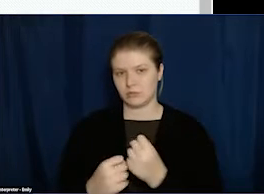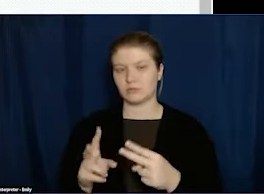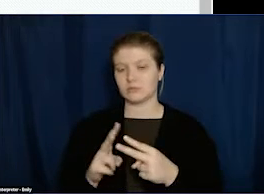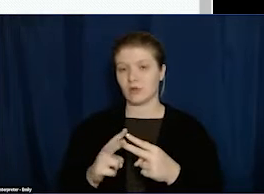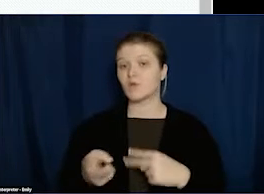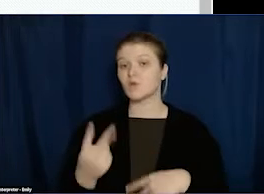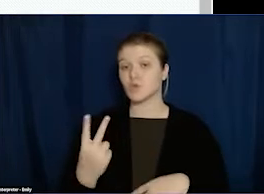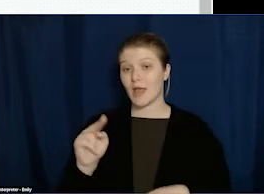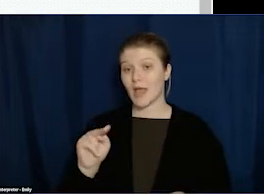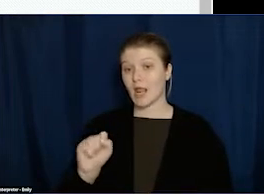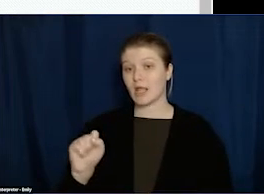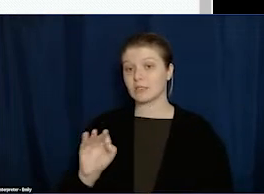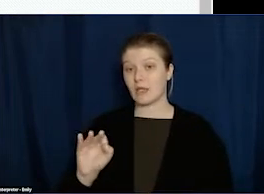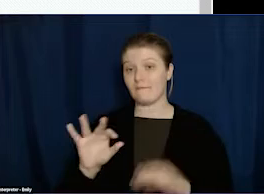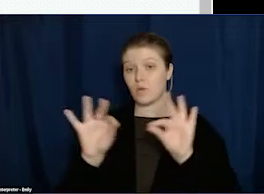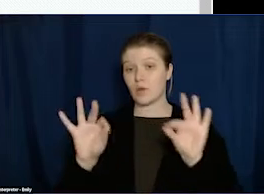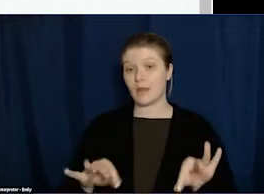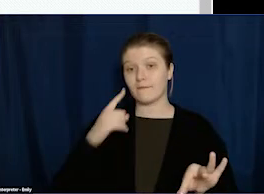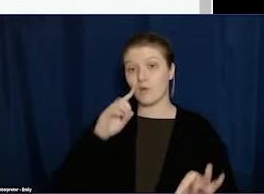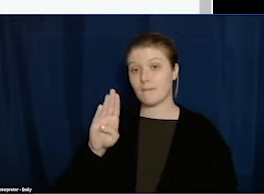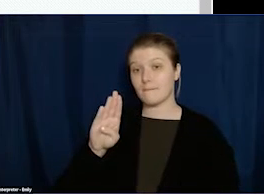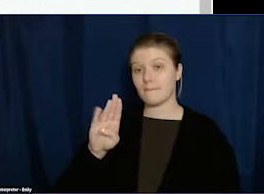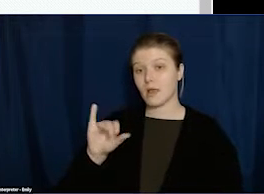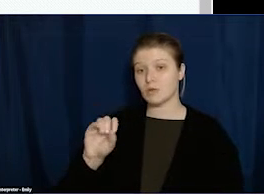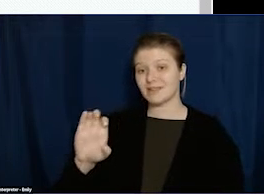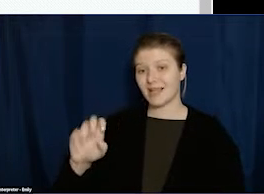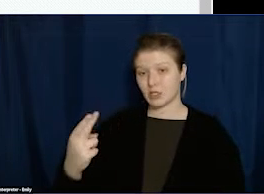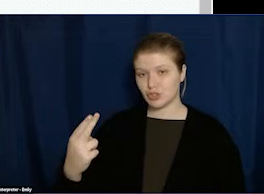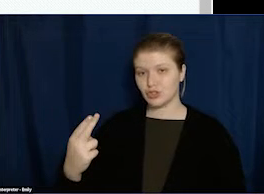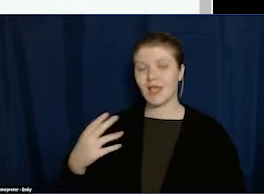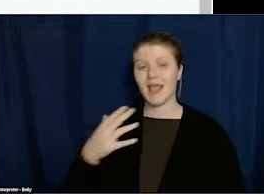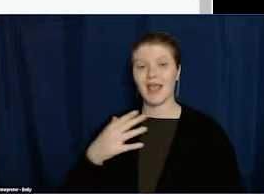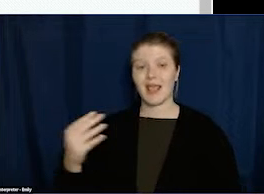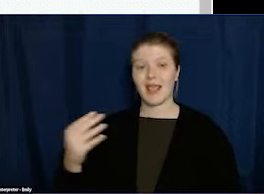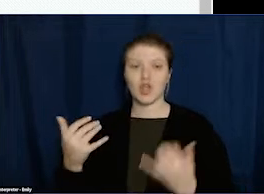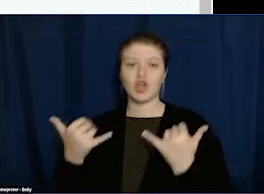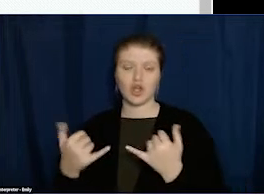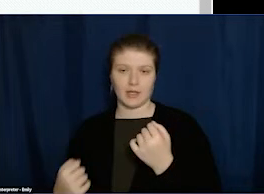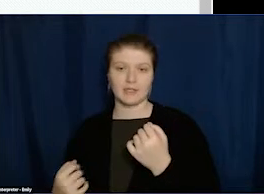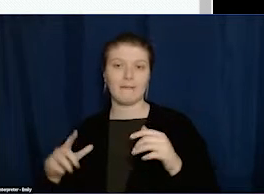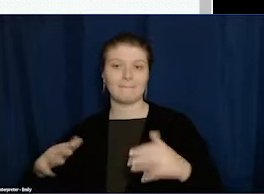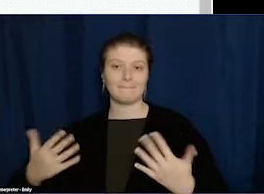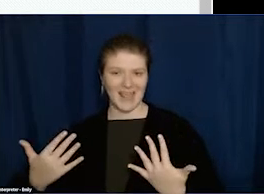for Biosketch and Current and Pending Support. You can use the SciENcv version, or you can use the fillable PDF version.